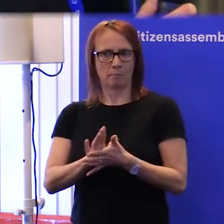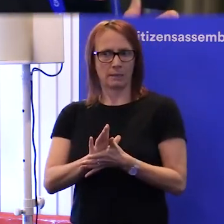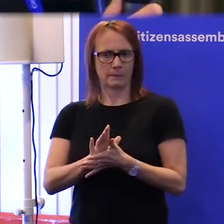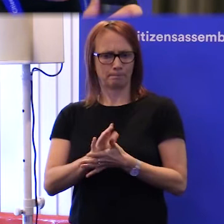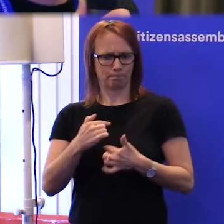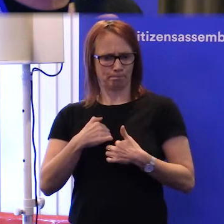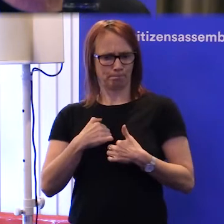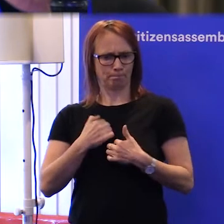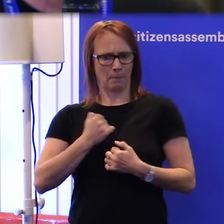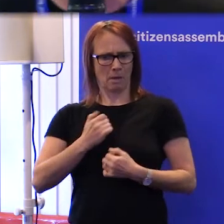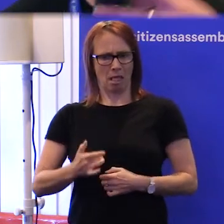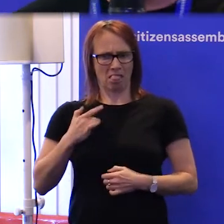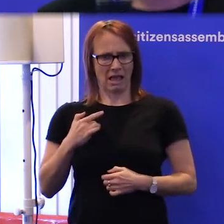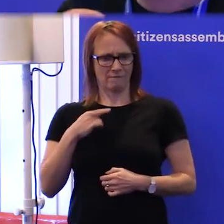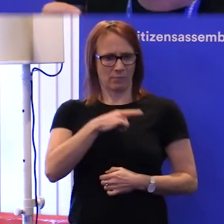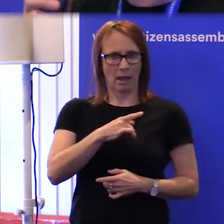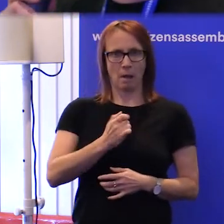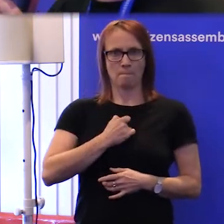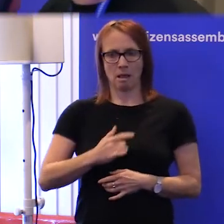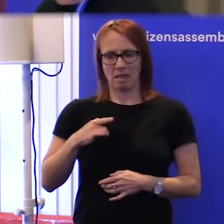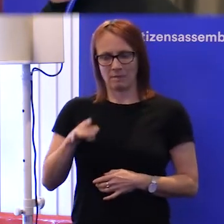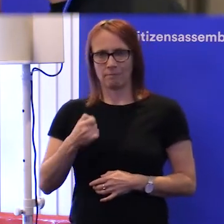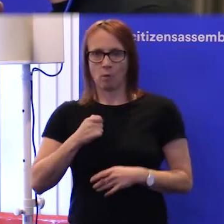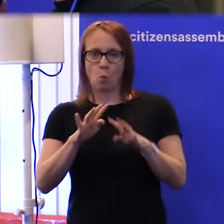actually lived your life and your worldview was governed by that but in